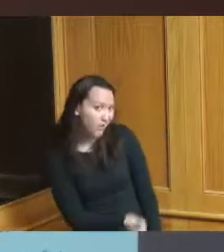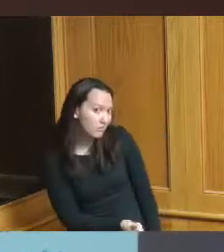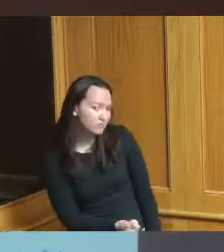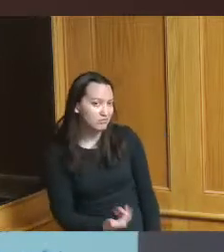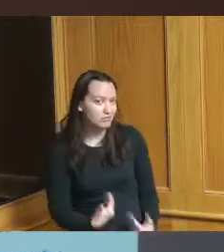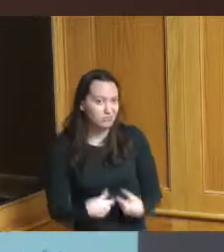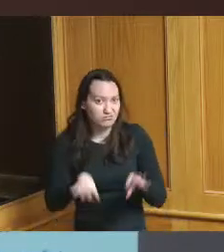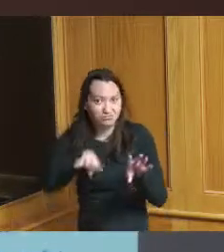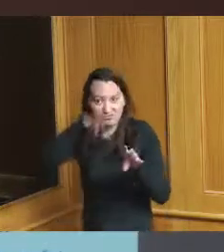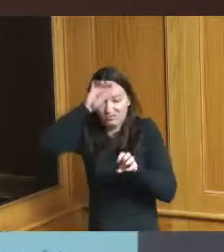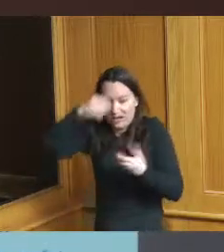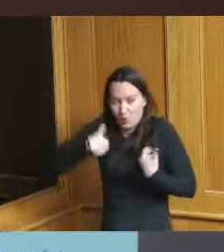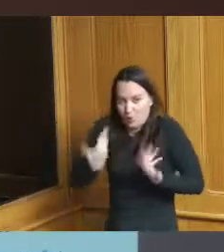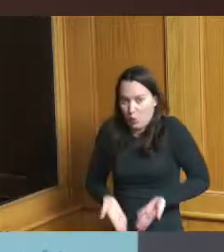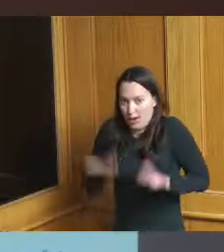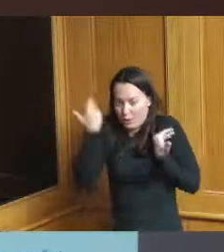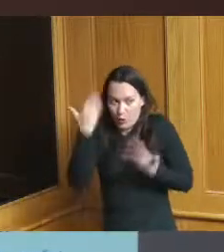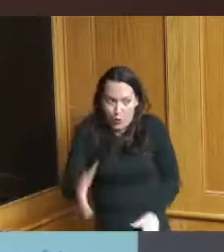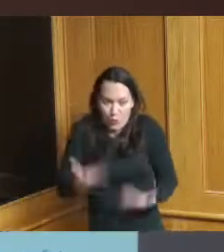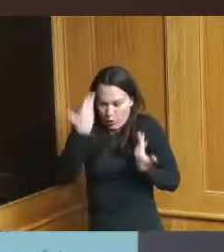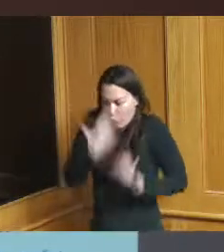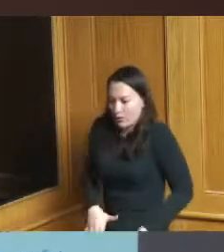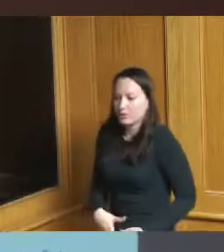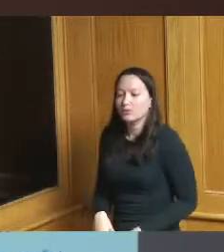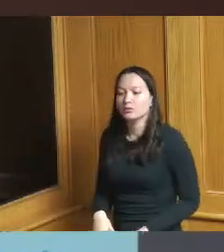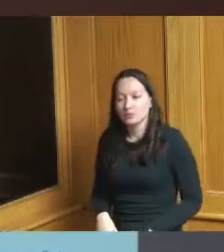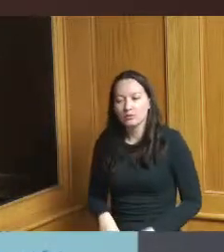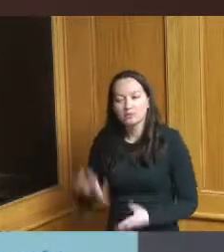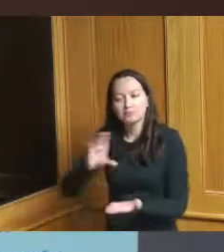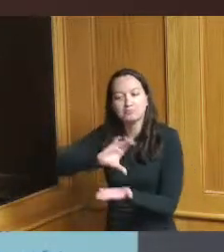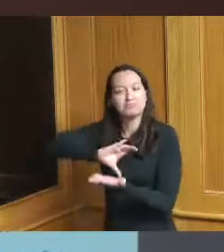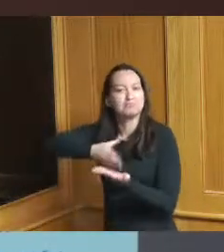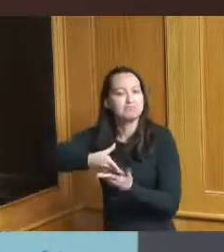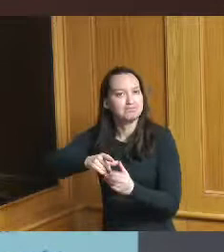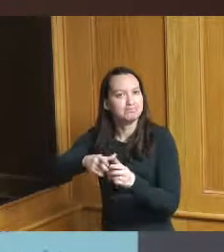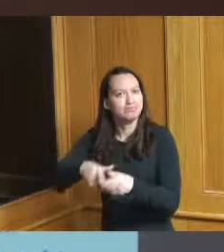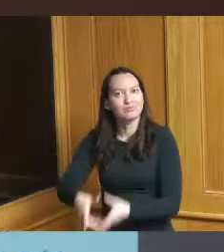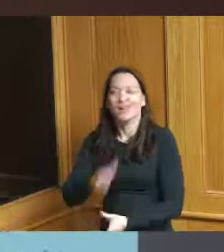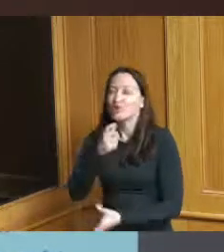and so we take and it's about of course I don't trust the government I don't trust the medical